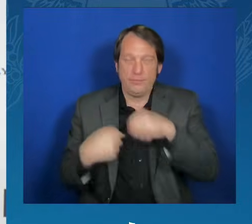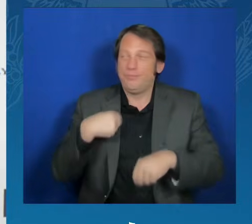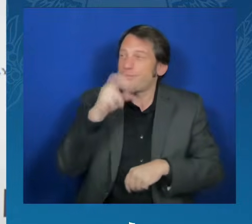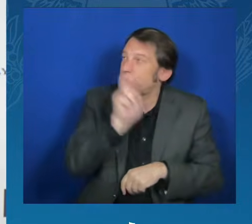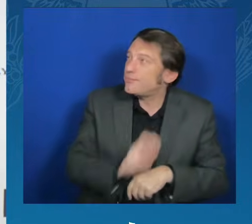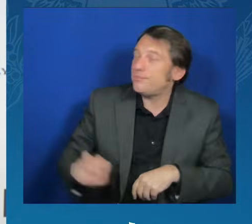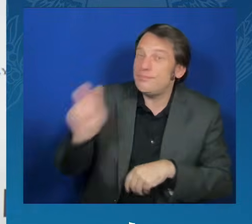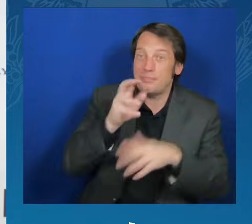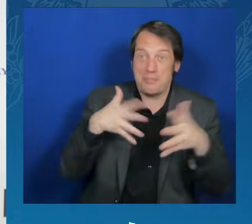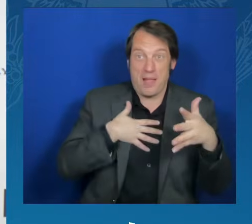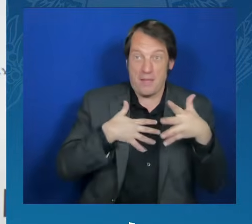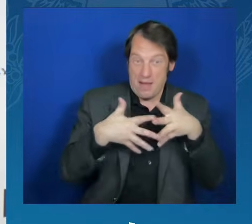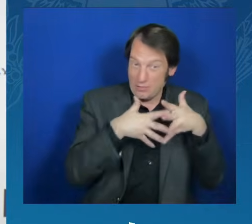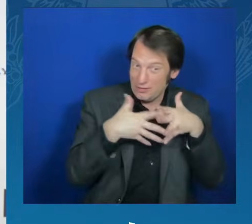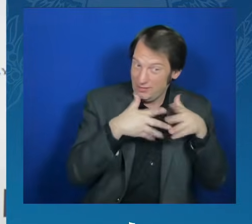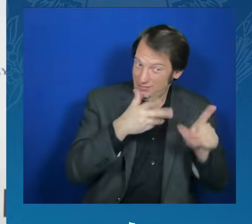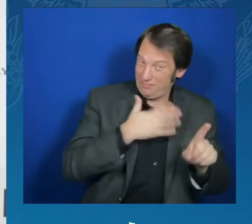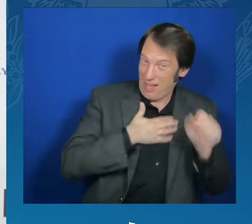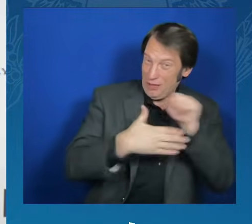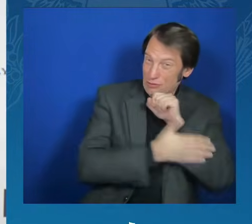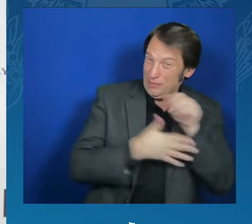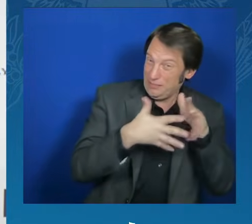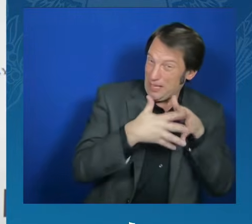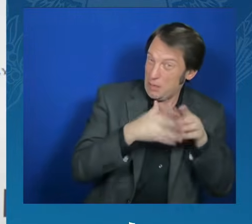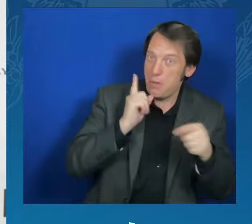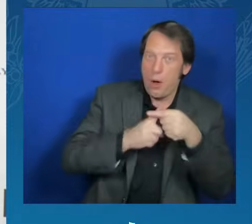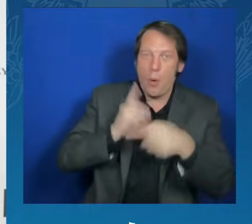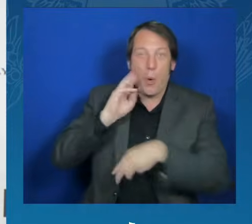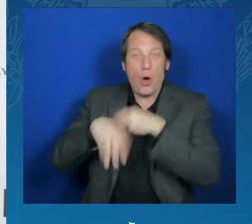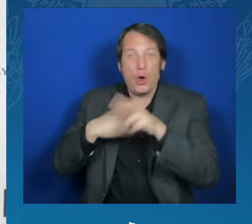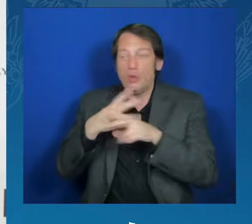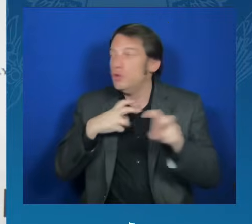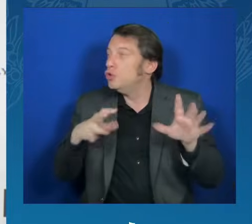This approach makes America strong,